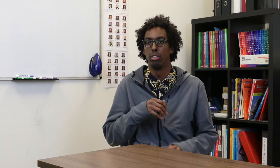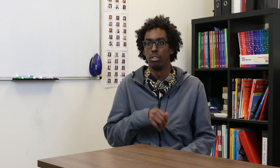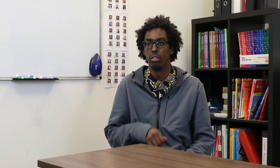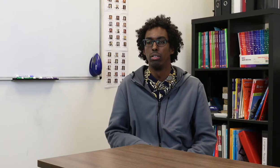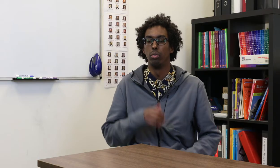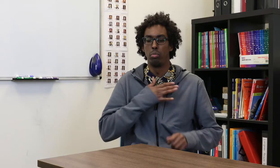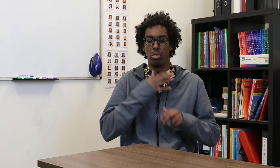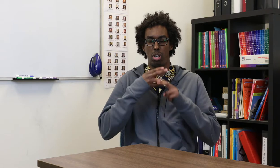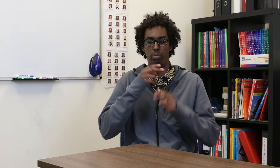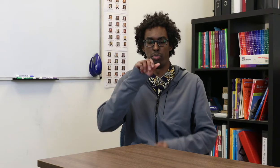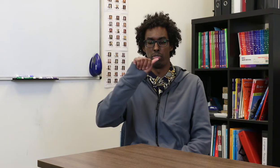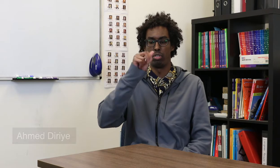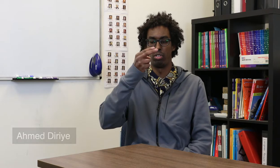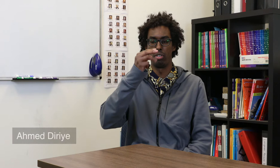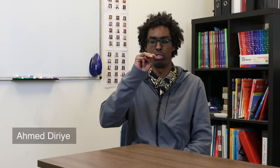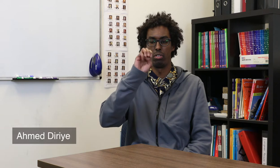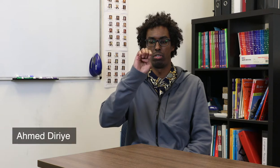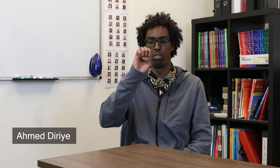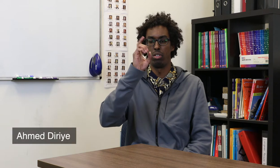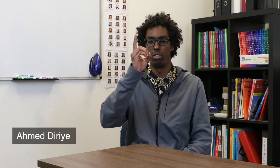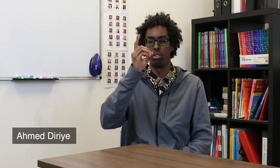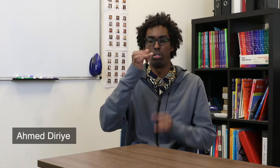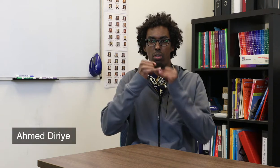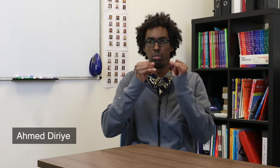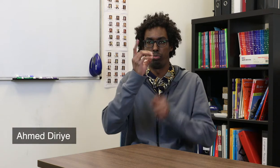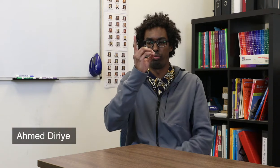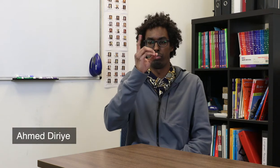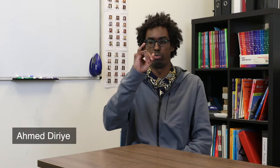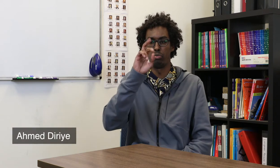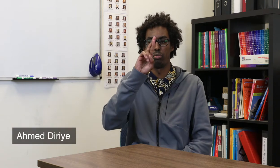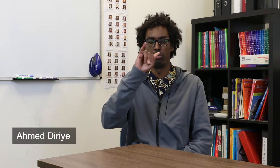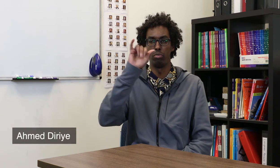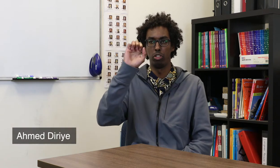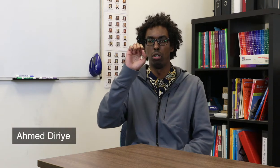My name is Ahmed, last name Diriye.